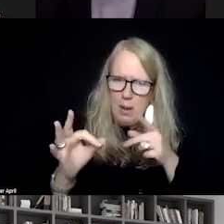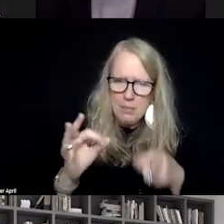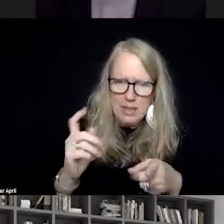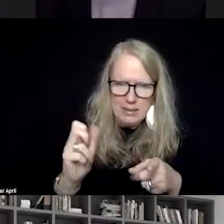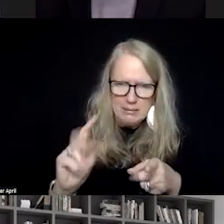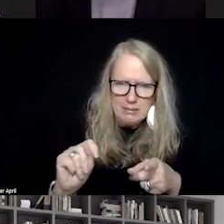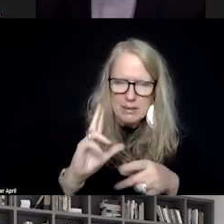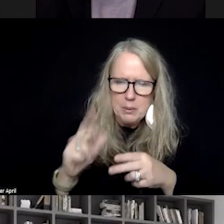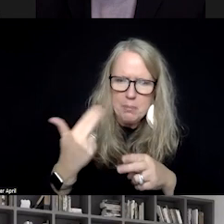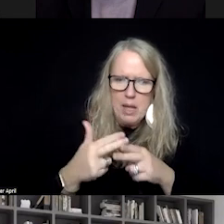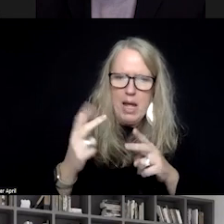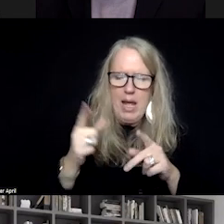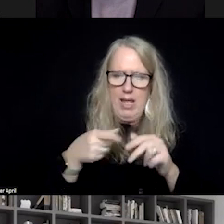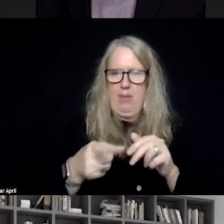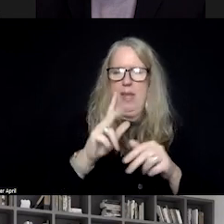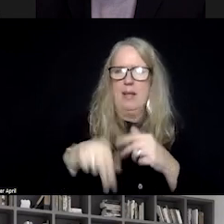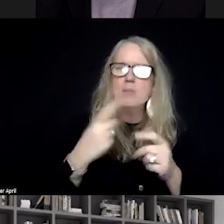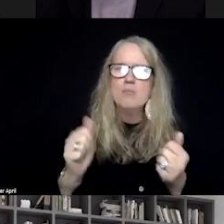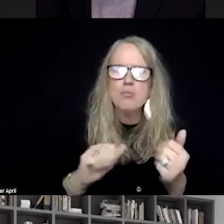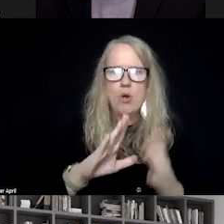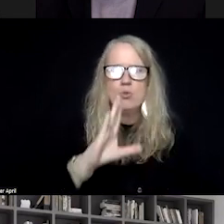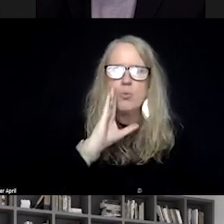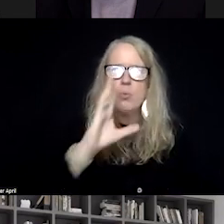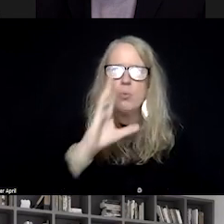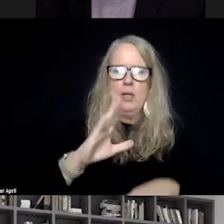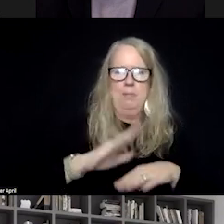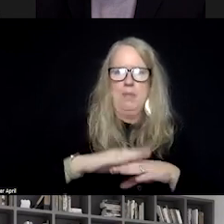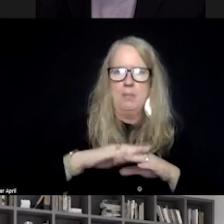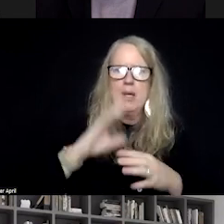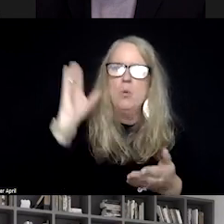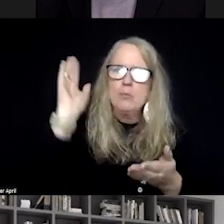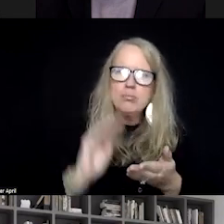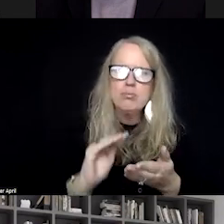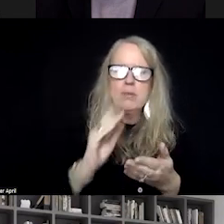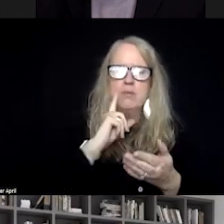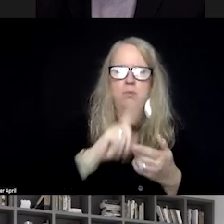HOW THIS APPROACH WOULD MINIMIZE STIGMA AND SHAME. WE ARE